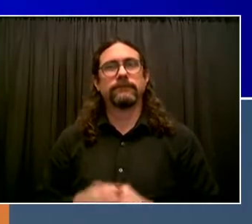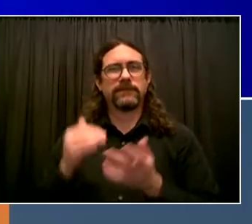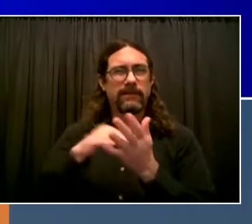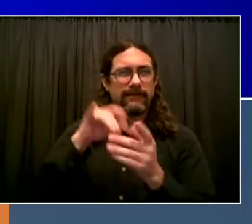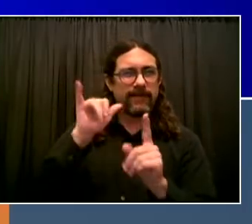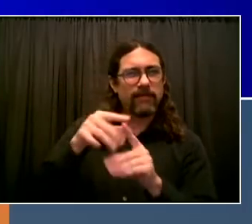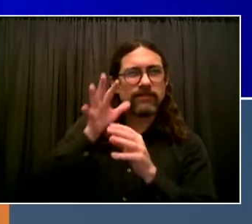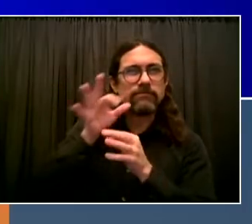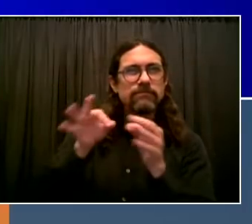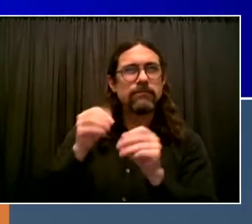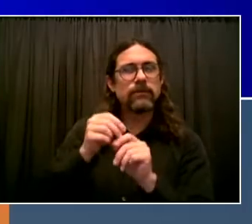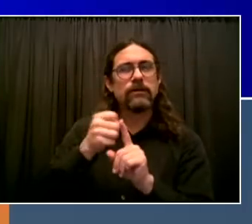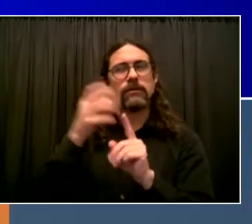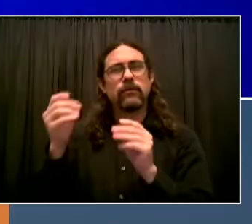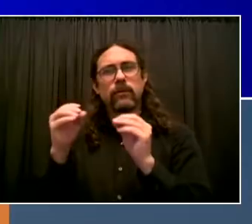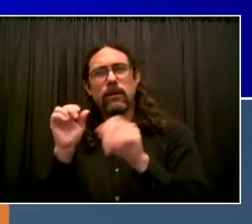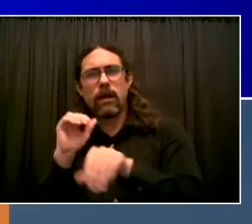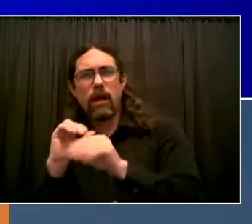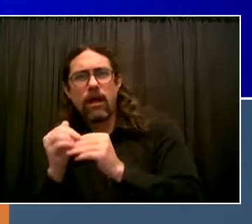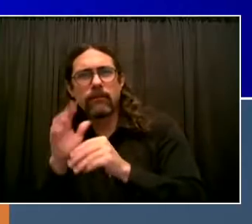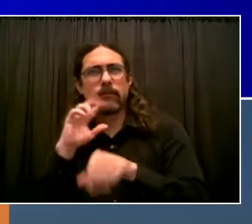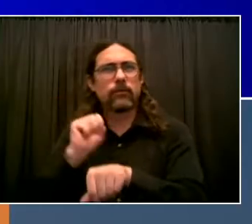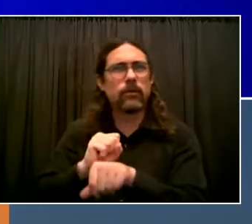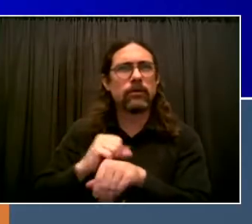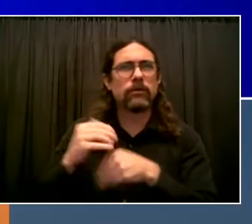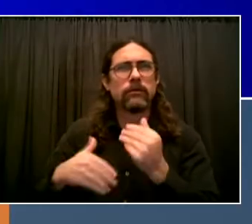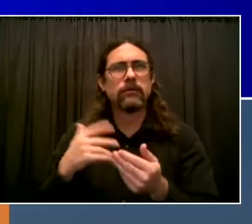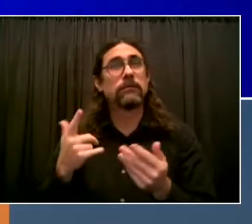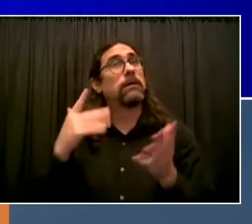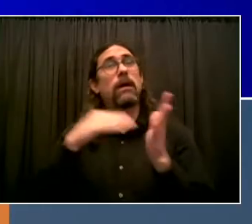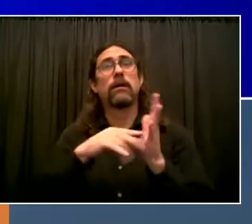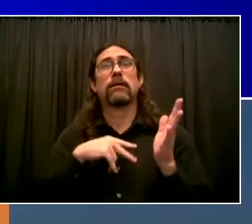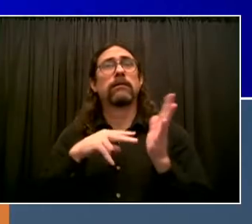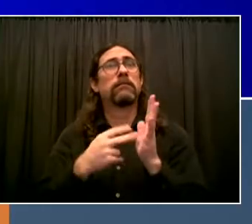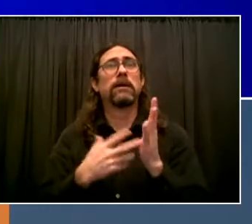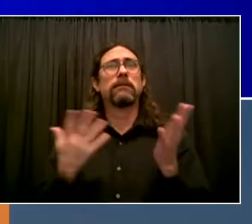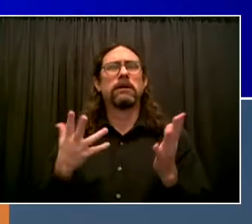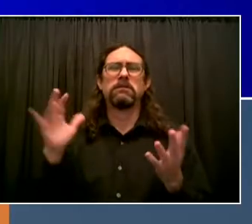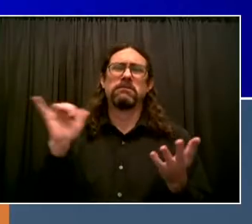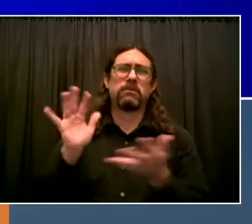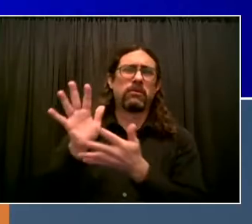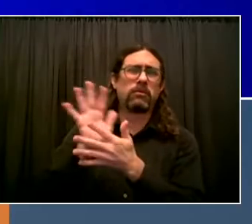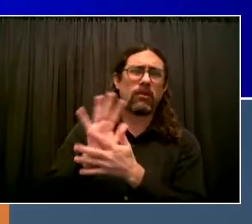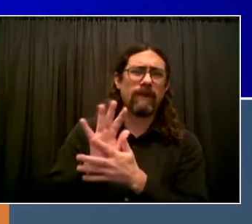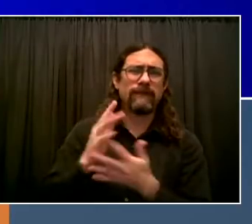WANT TO MAKE THIS WORK. HAVE A GREAT EXAMPLE WITH THE KEY 2 NYC. ALL THOSE RESTAURANTS, FITNESS CLUBS,